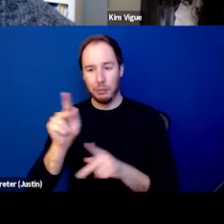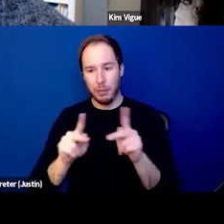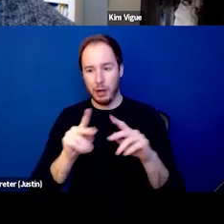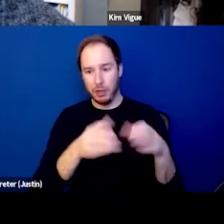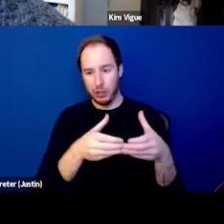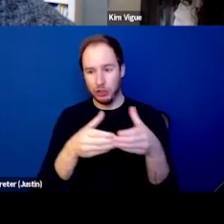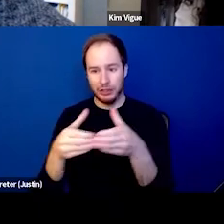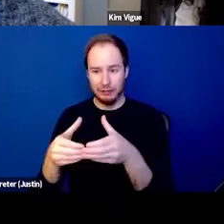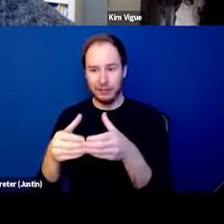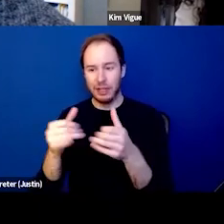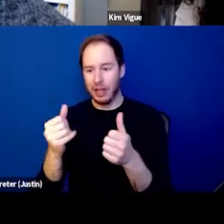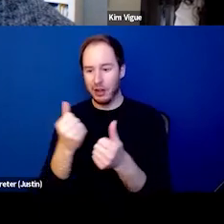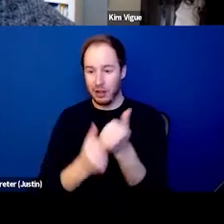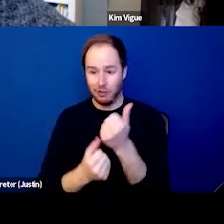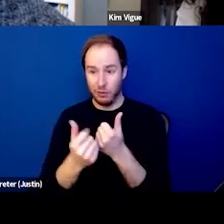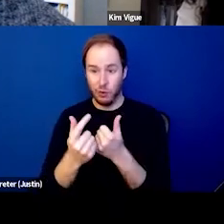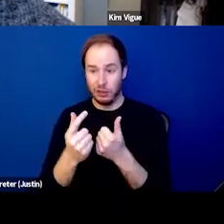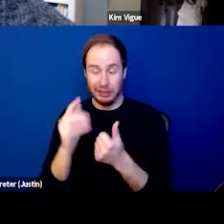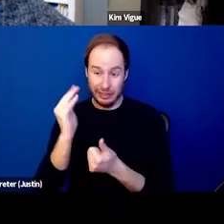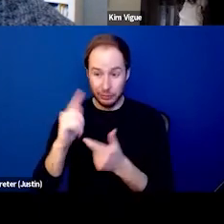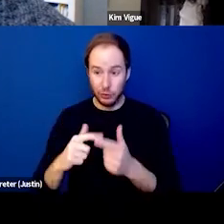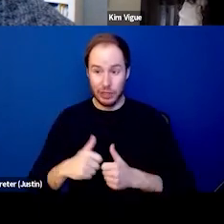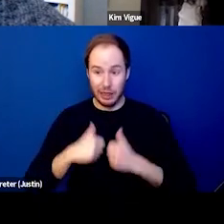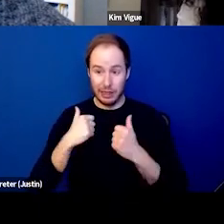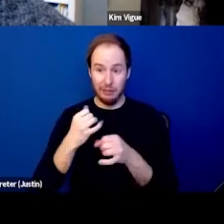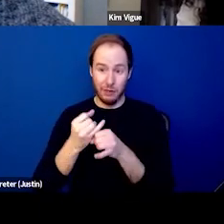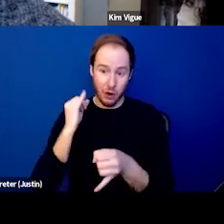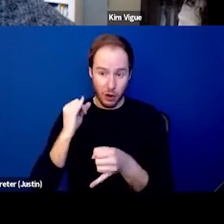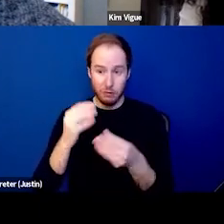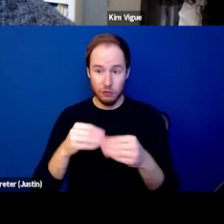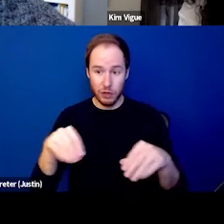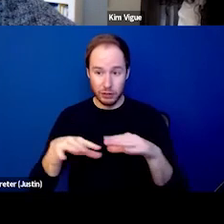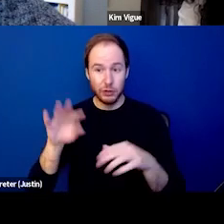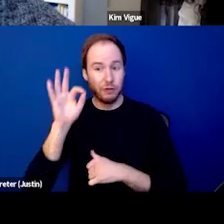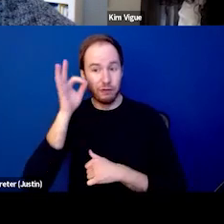most people are now living off reservation, but the federal budget and support,